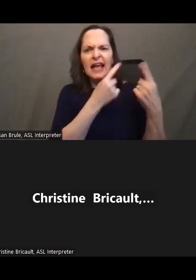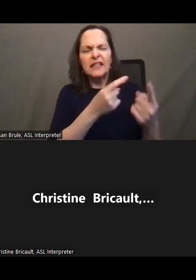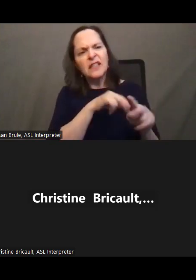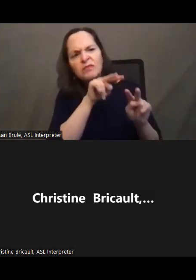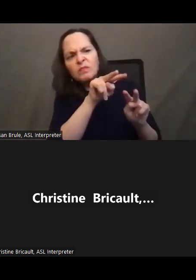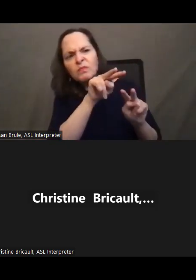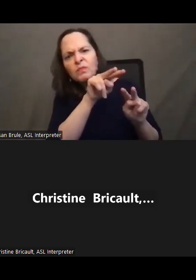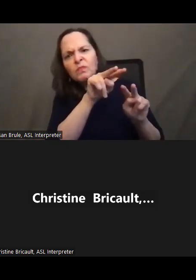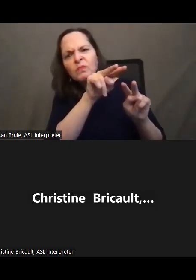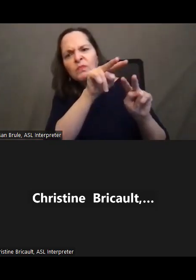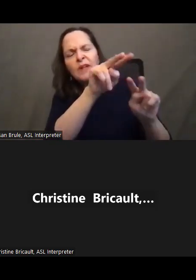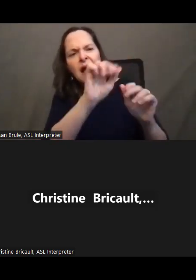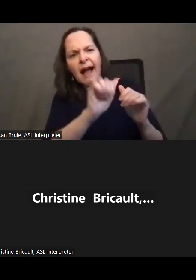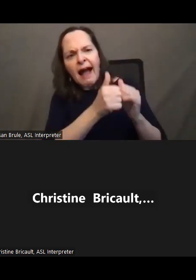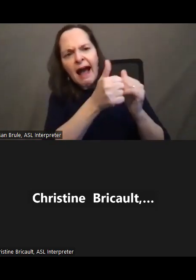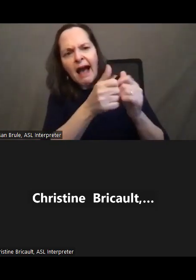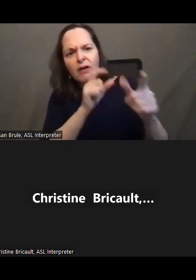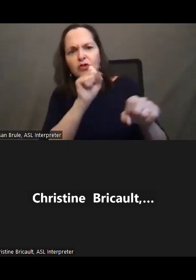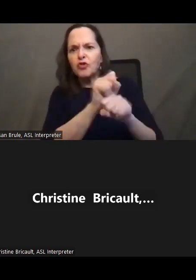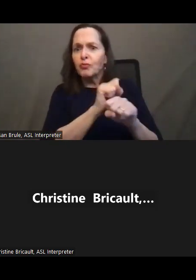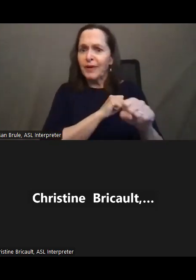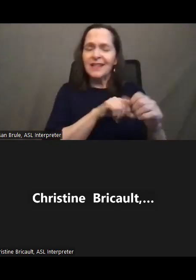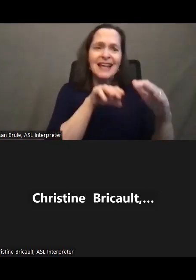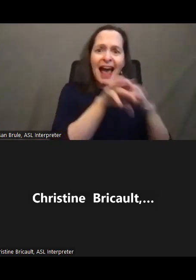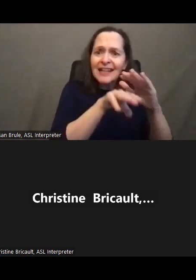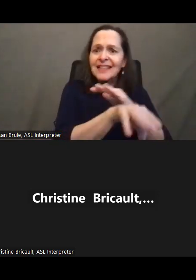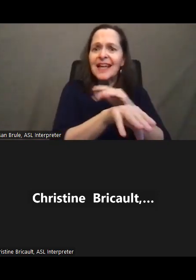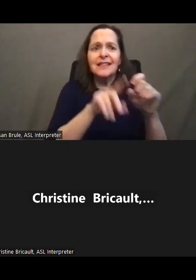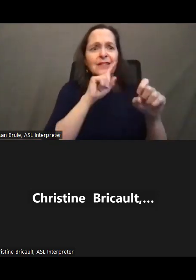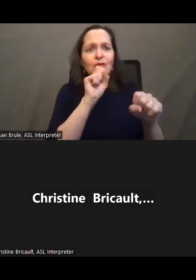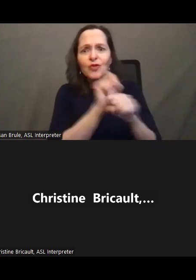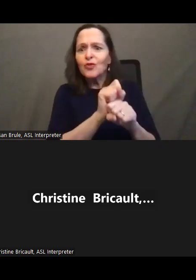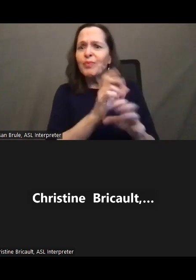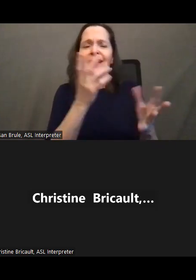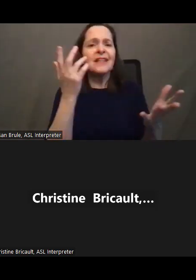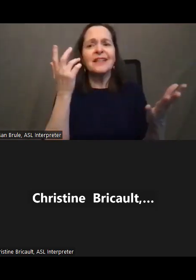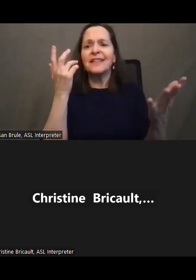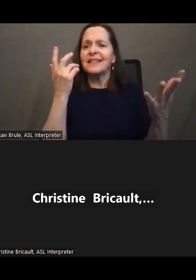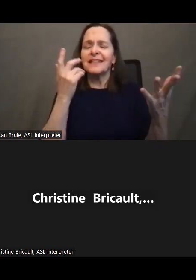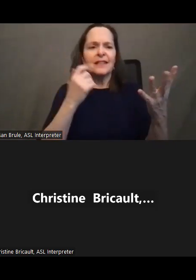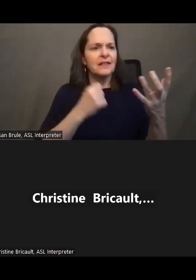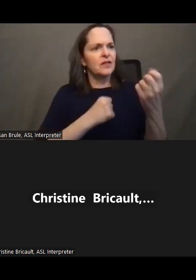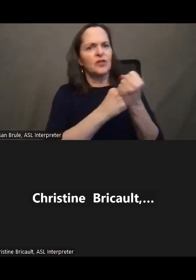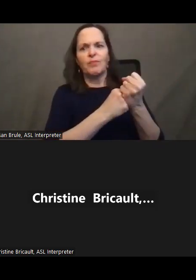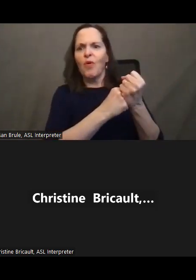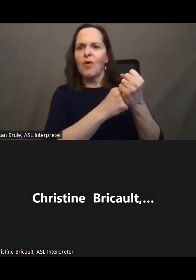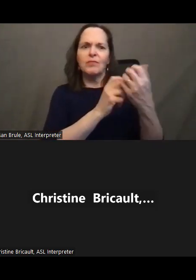they said, you know, the courts are really interpreting this act too narrowly.